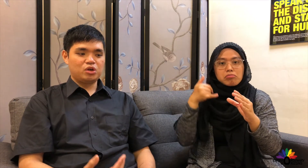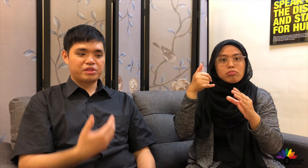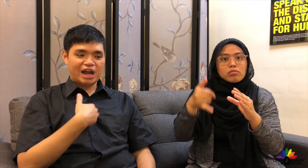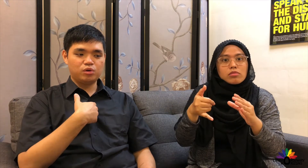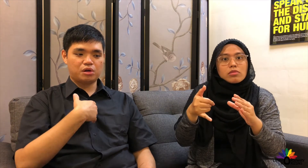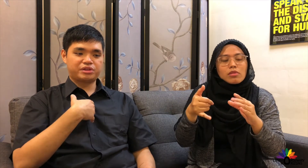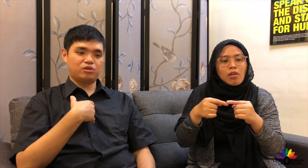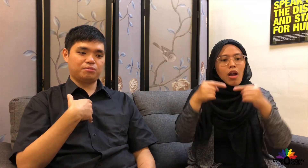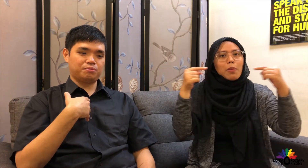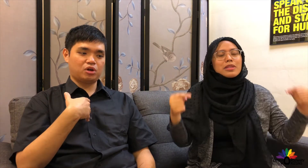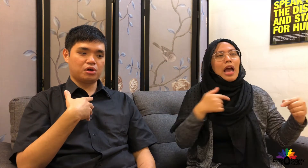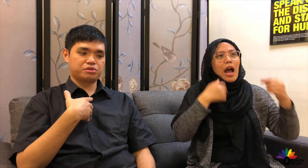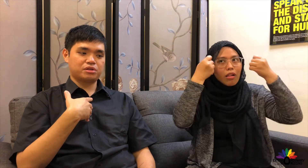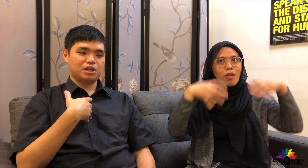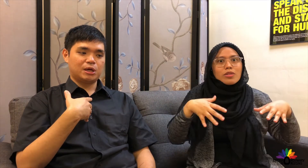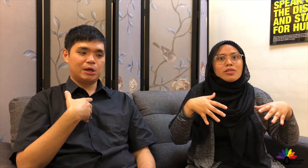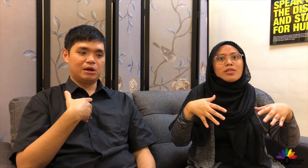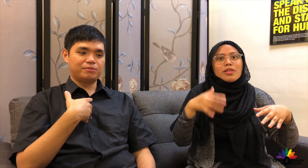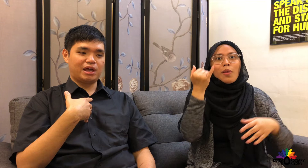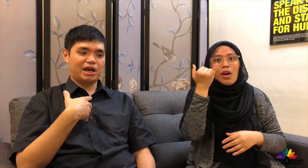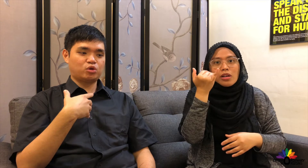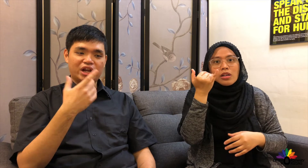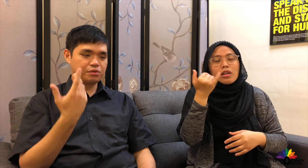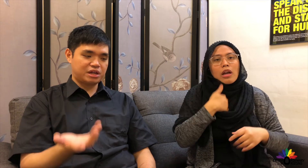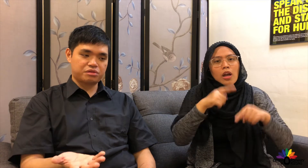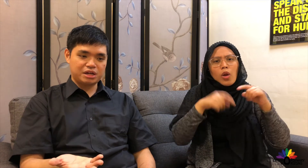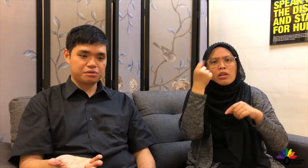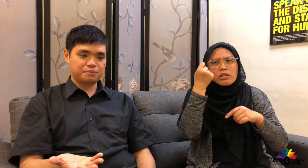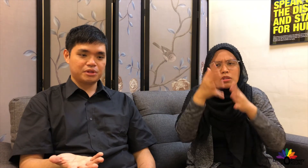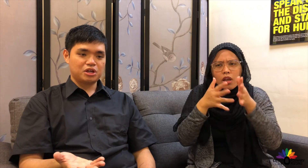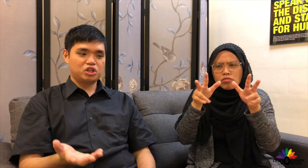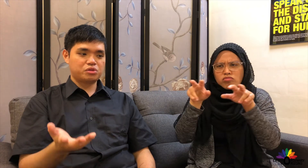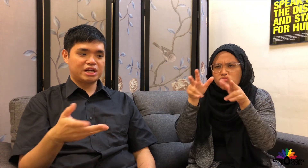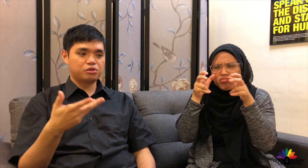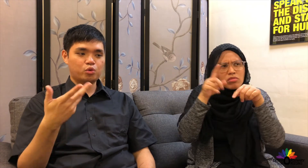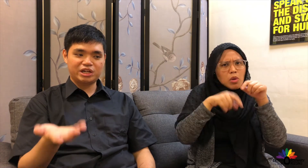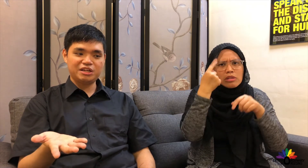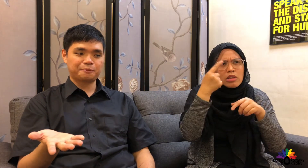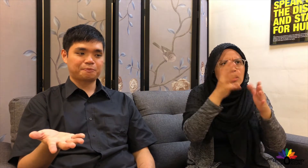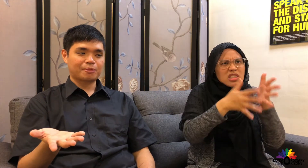it was I who lost out, because I couldn't understand the signs. They were signing so quickly,